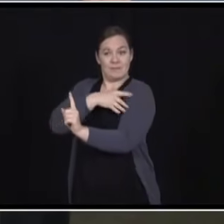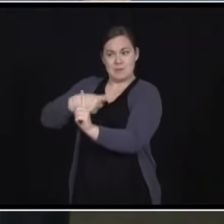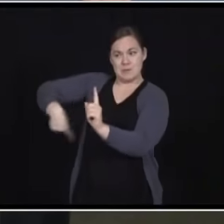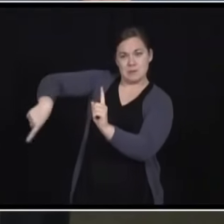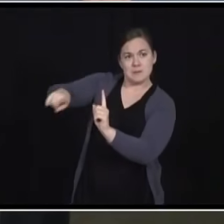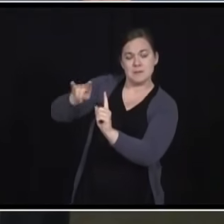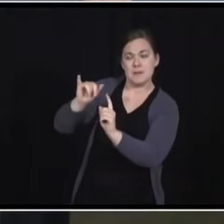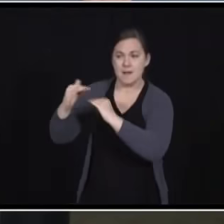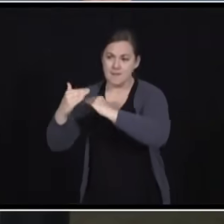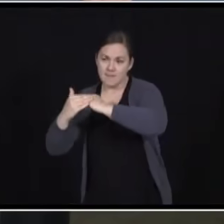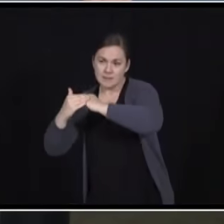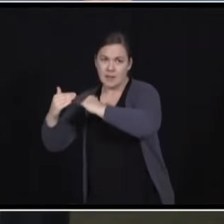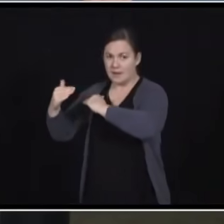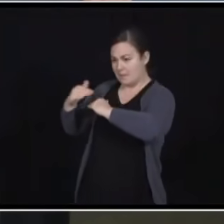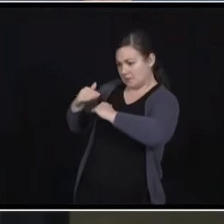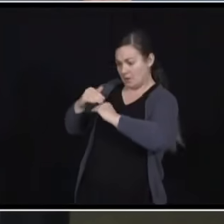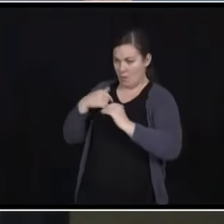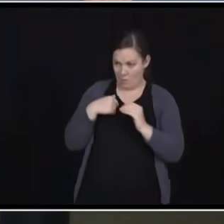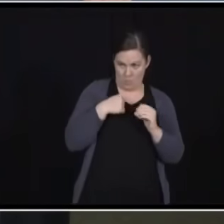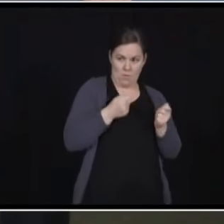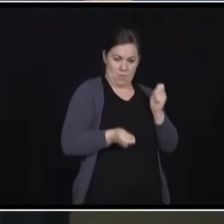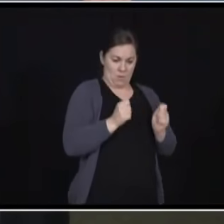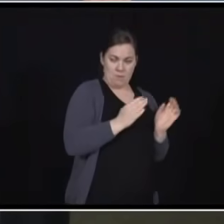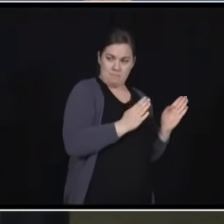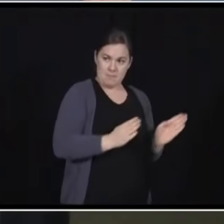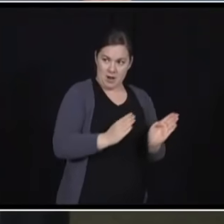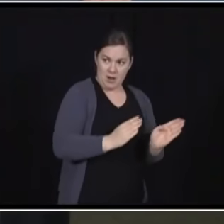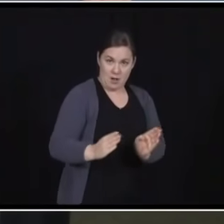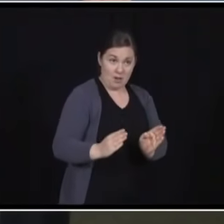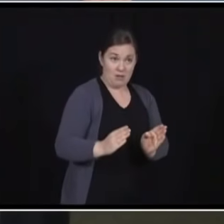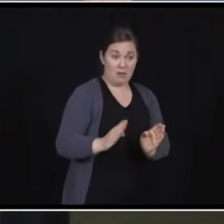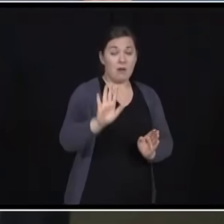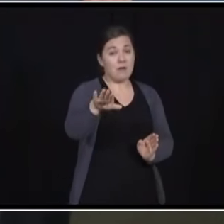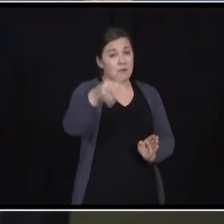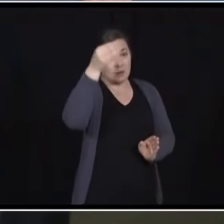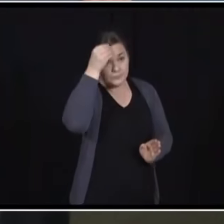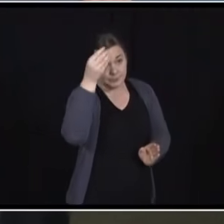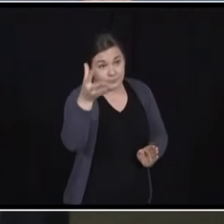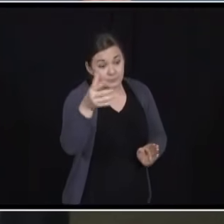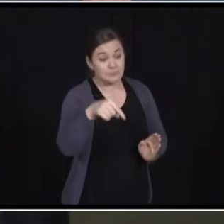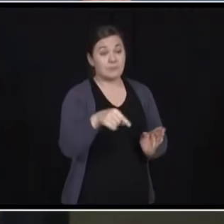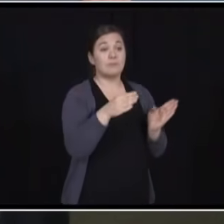Gen. Hilliard this week as we refine our plans based on his advice.